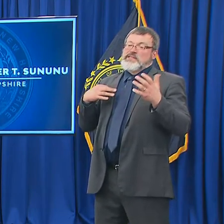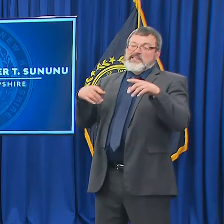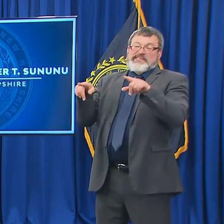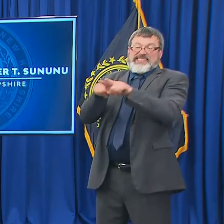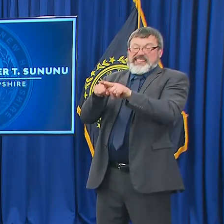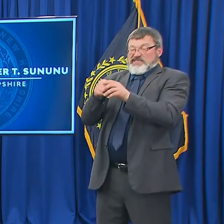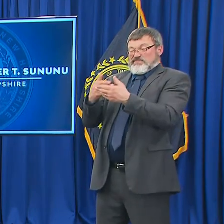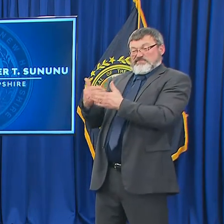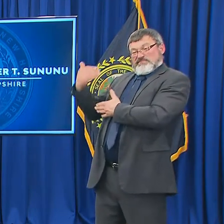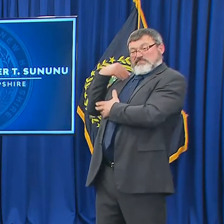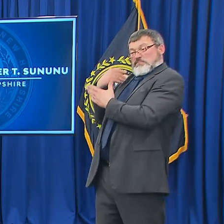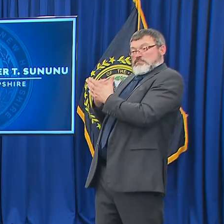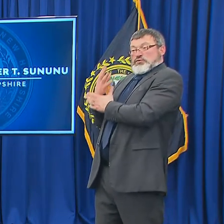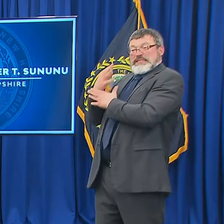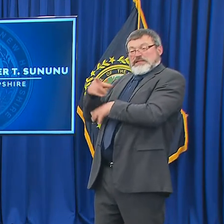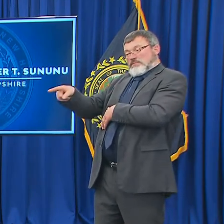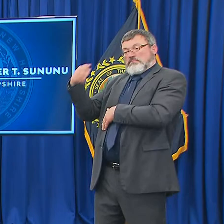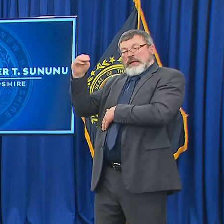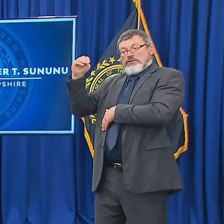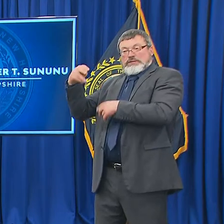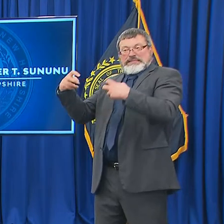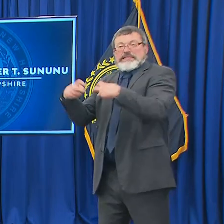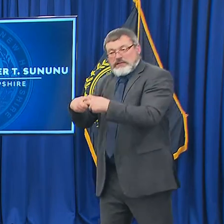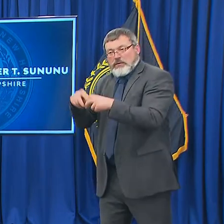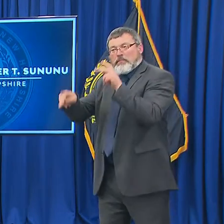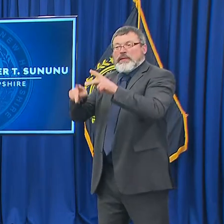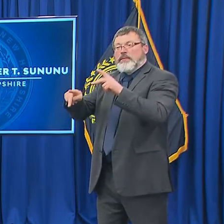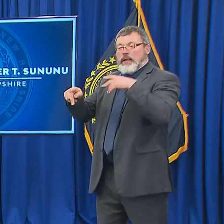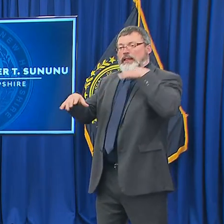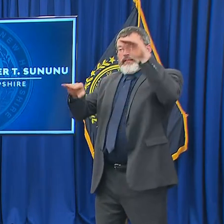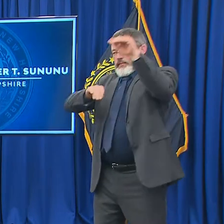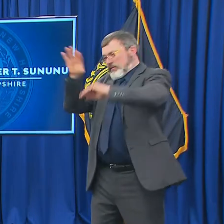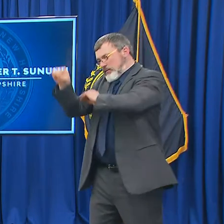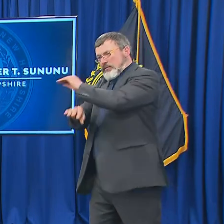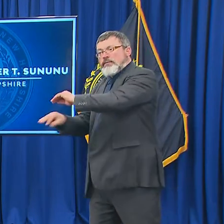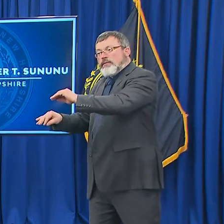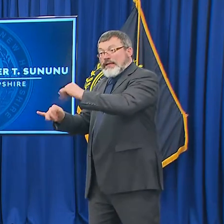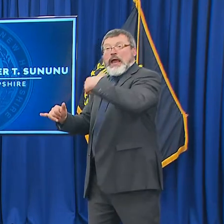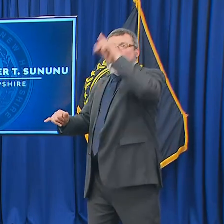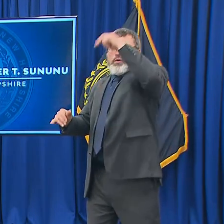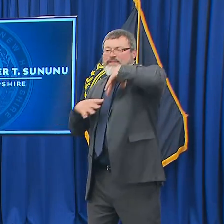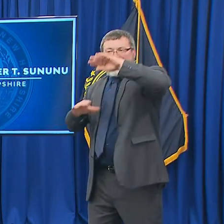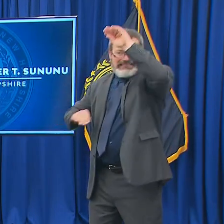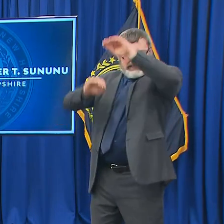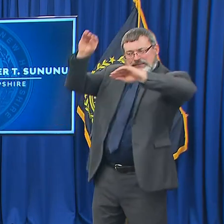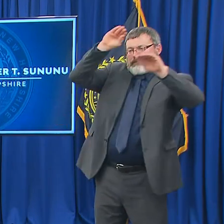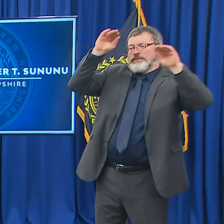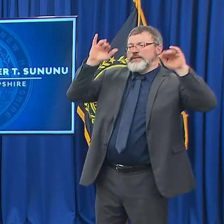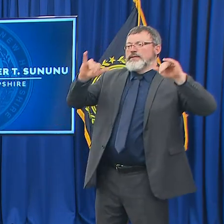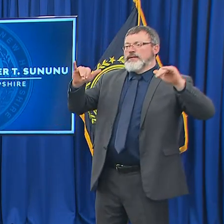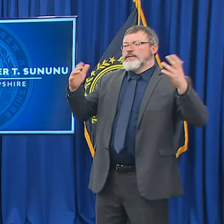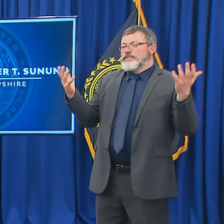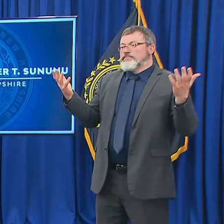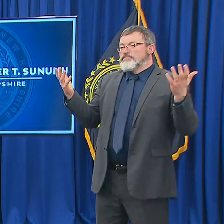Costa County is doing all of that right. It is a place that we are familiar with because we've been there before.